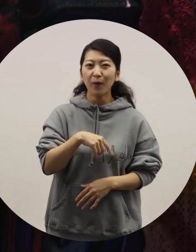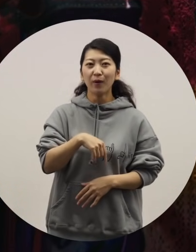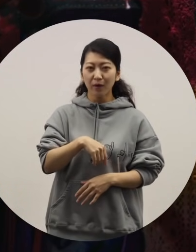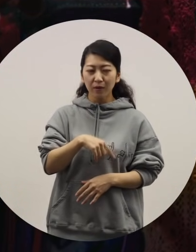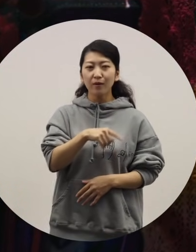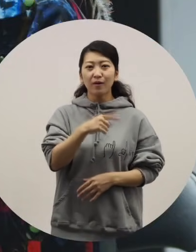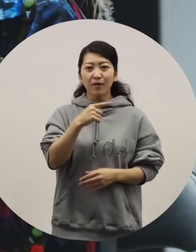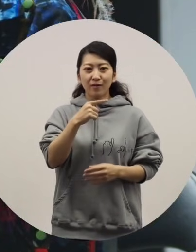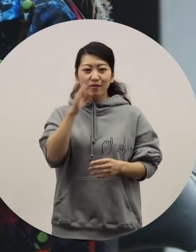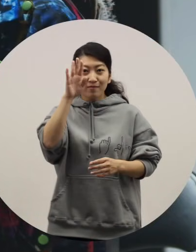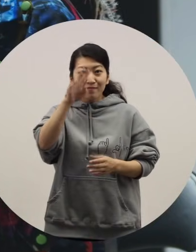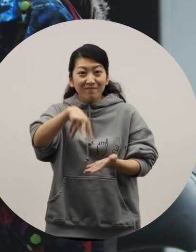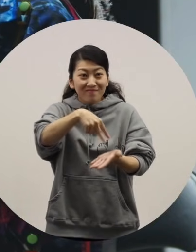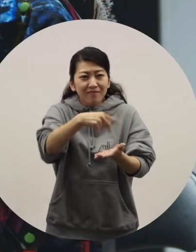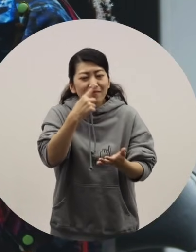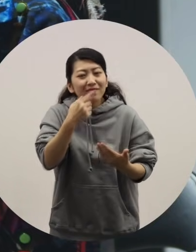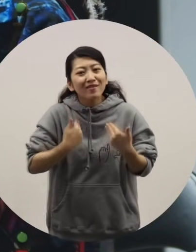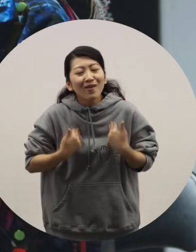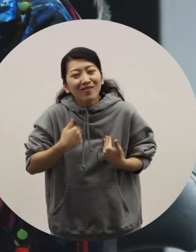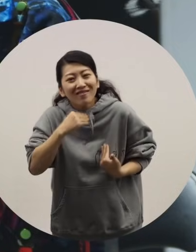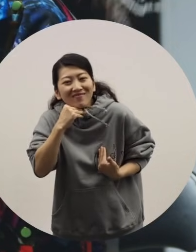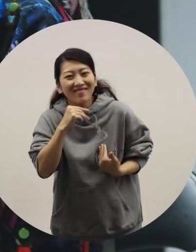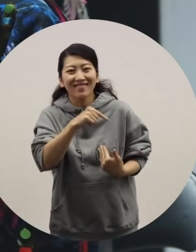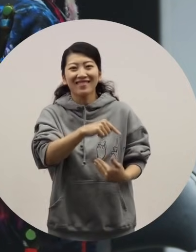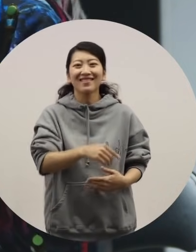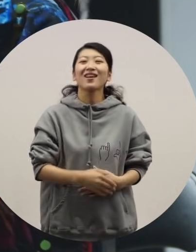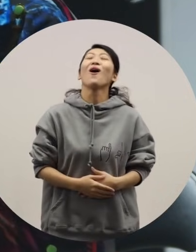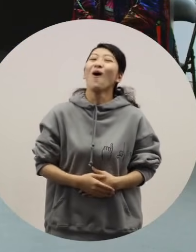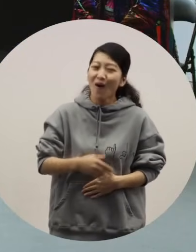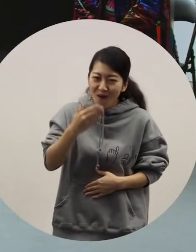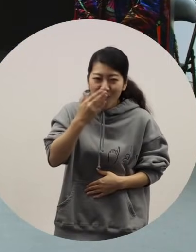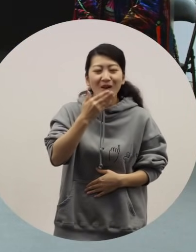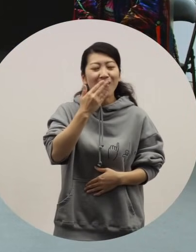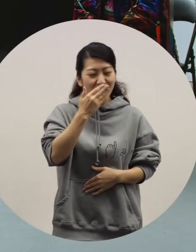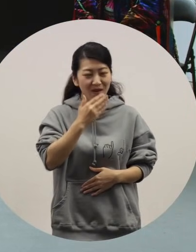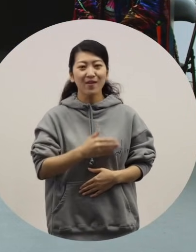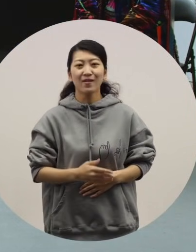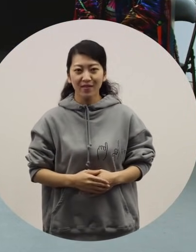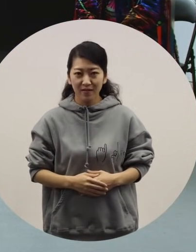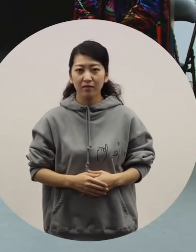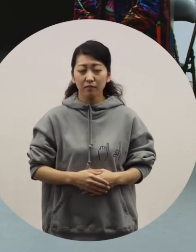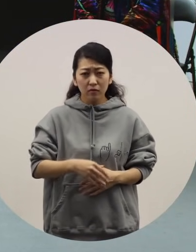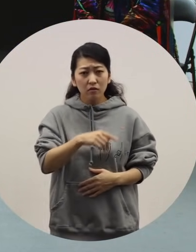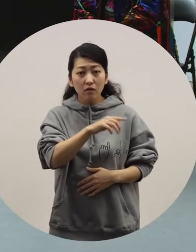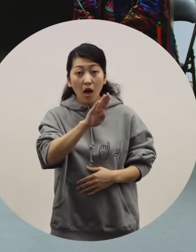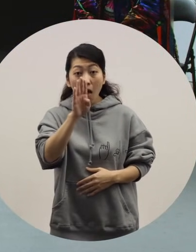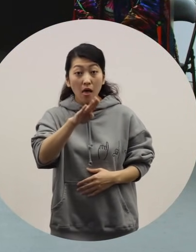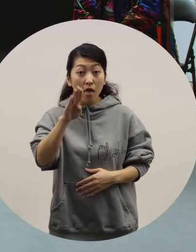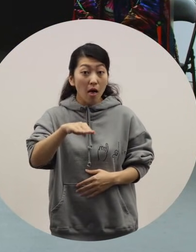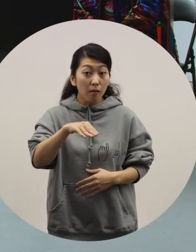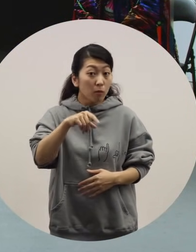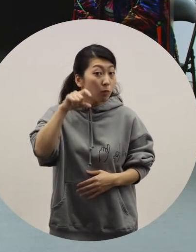I've looked forward to the experience of feeling the vibration. [Ochiai] Okay, I understood. By the way, do you have a hearing aid?